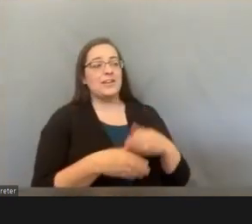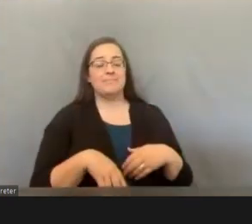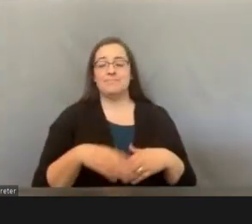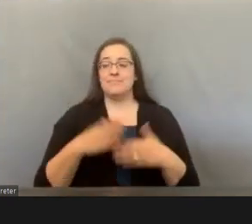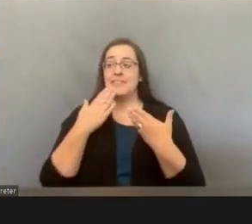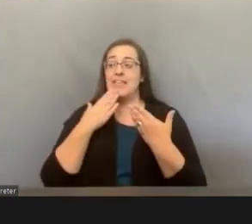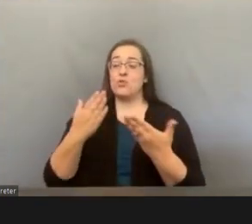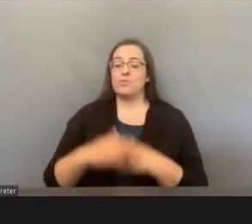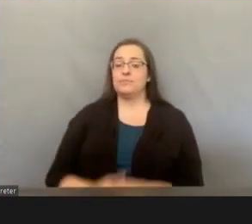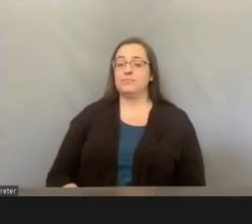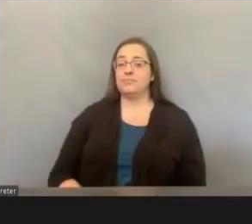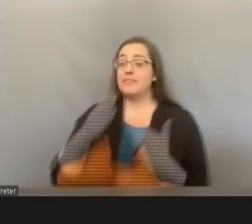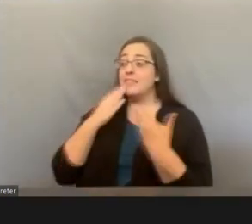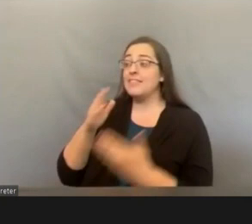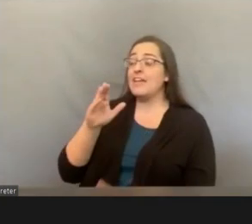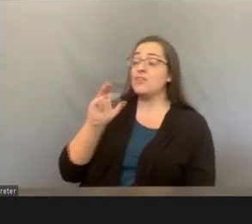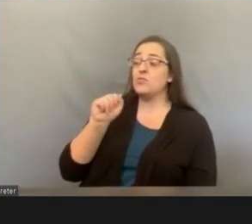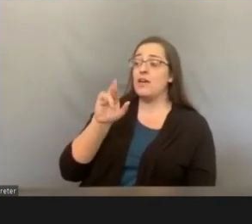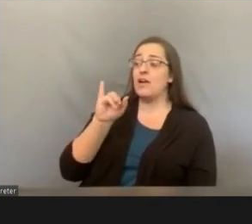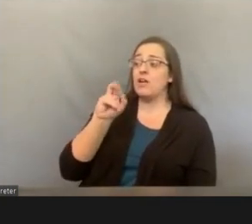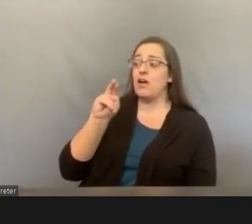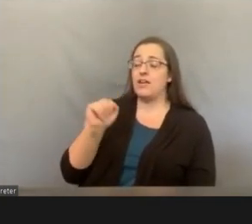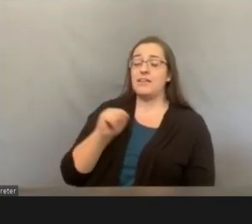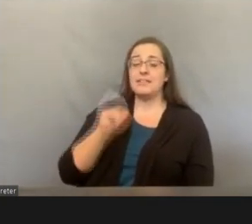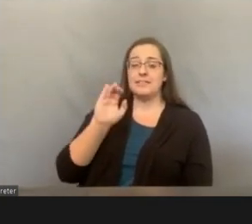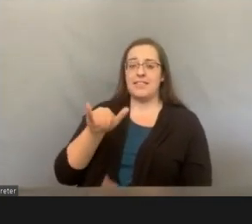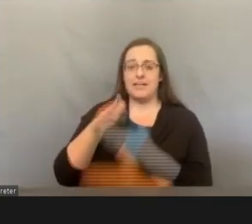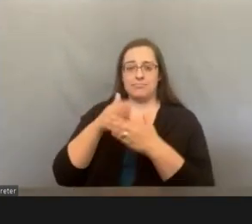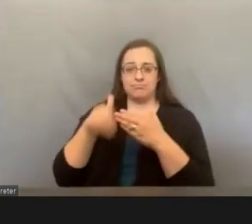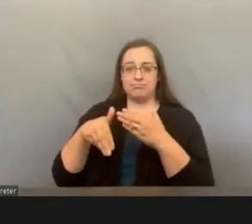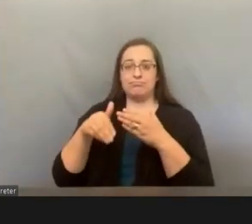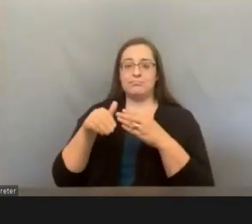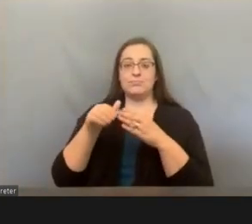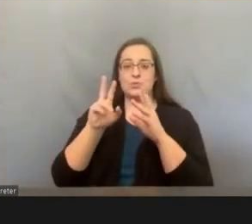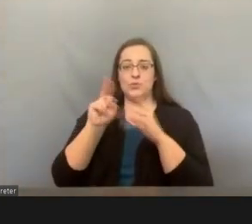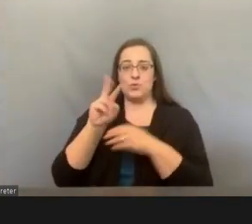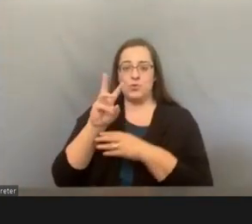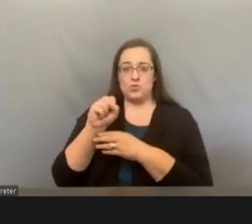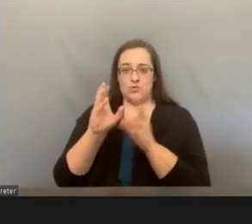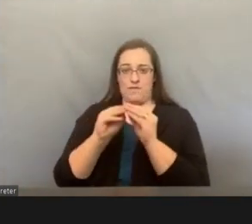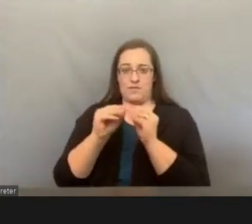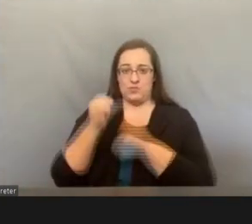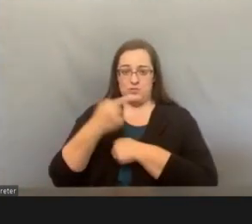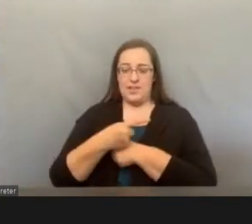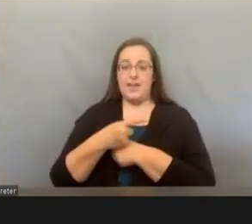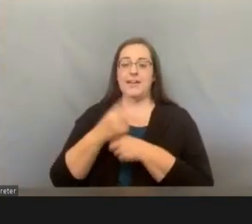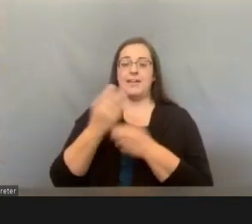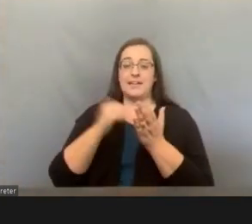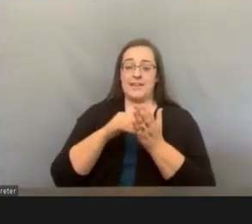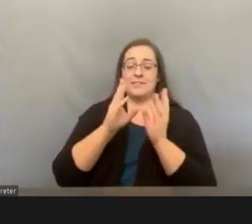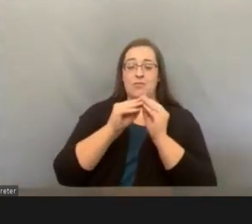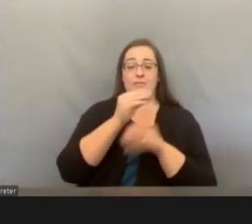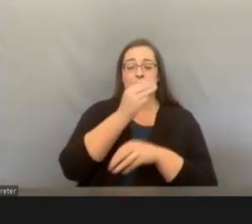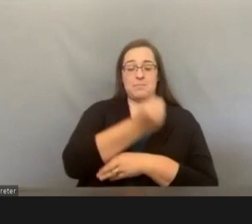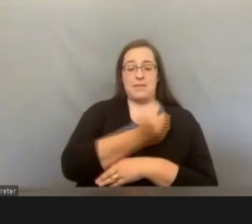I'M GRATEFUL FOR THAT. INC. SKIES AND HAVE A GREAT WEEKEND.